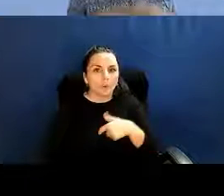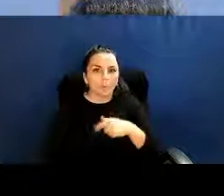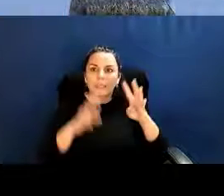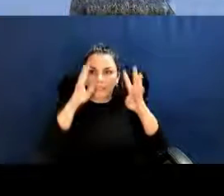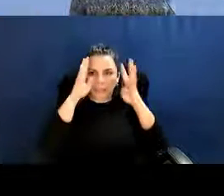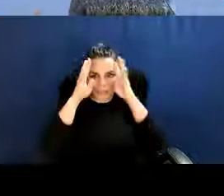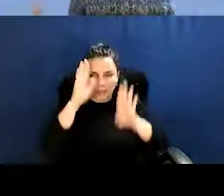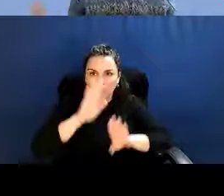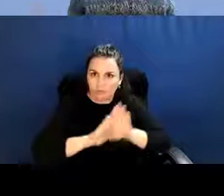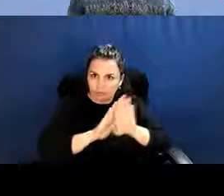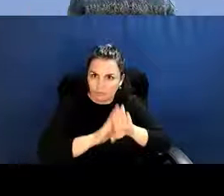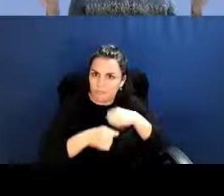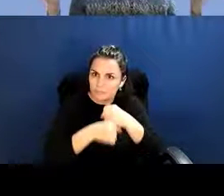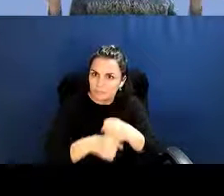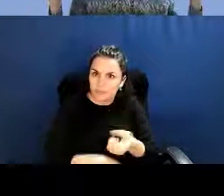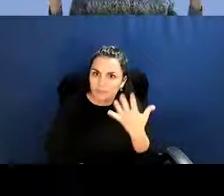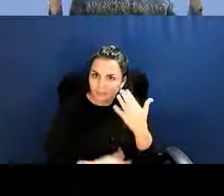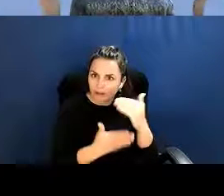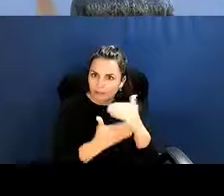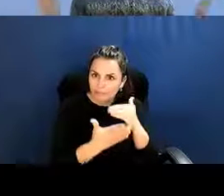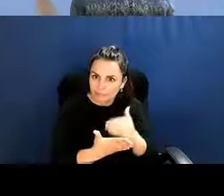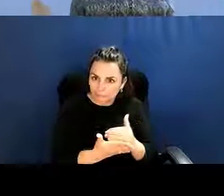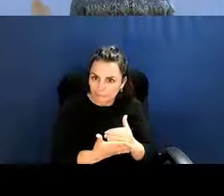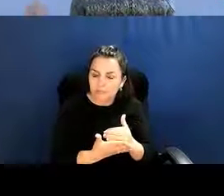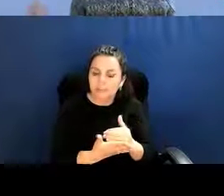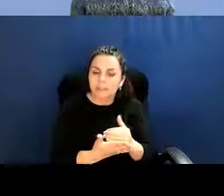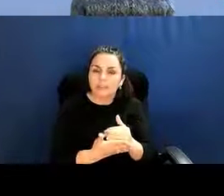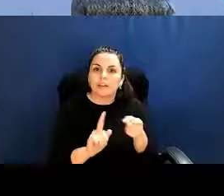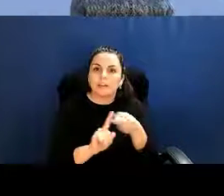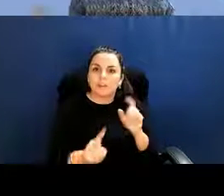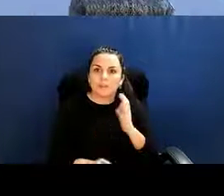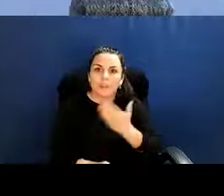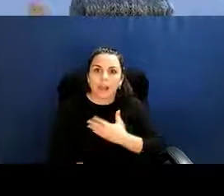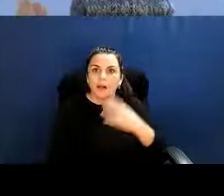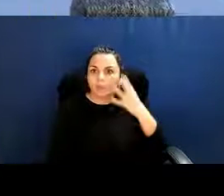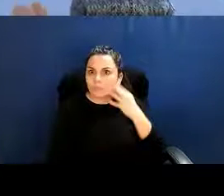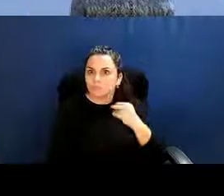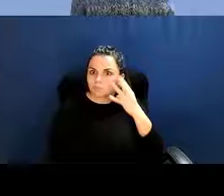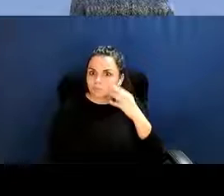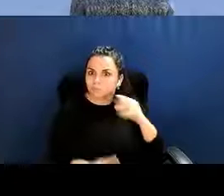based on our highly experience knowledge of how the common rule works,